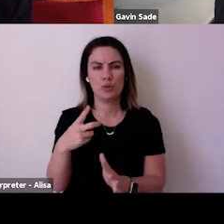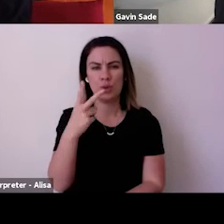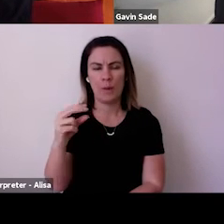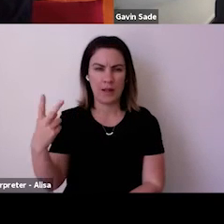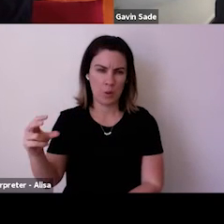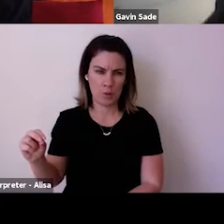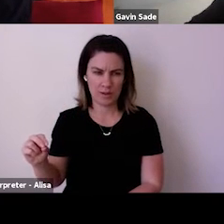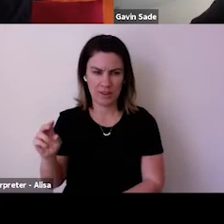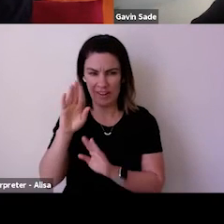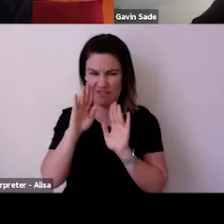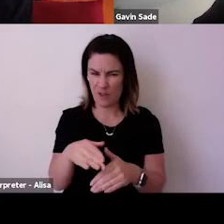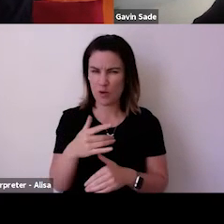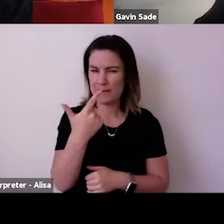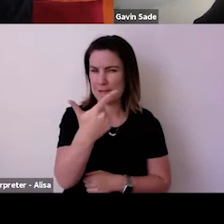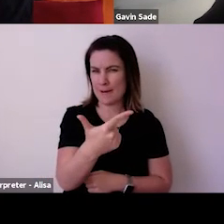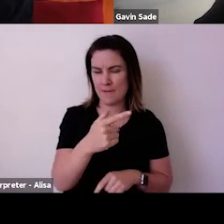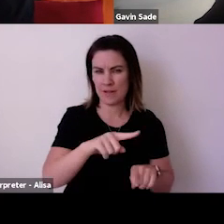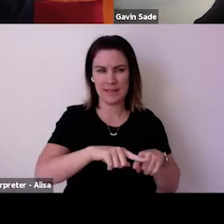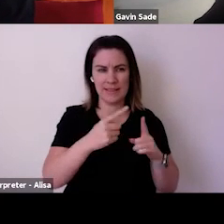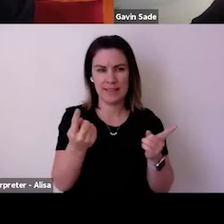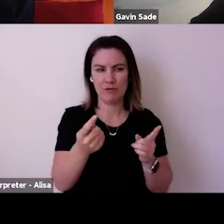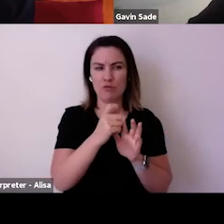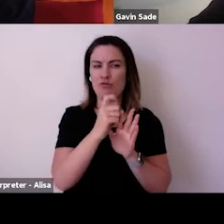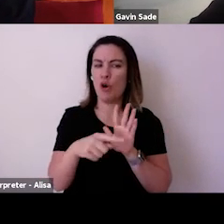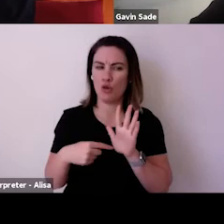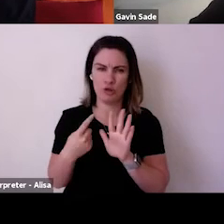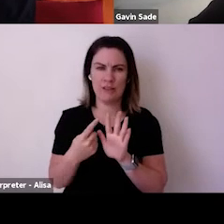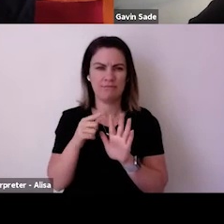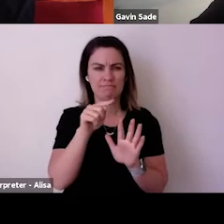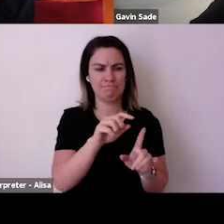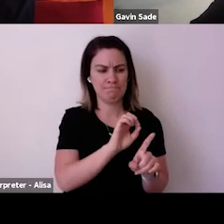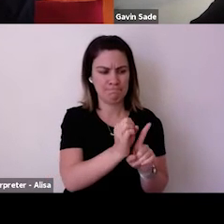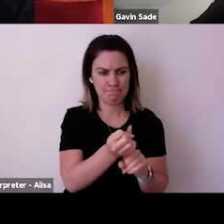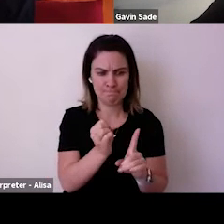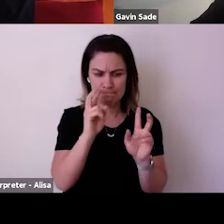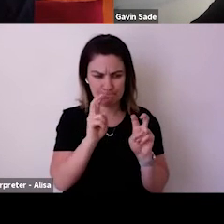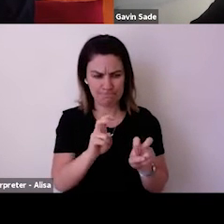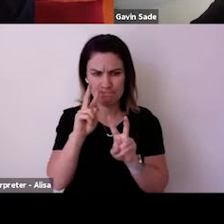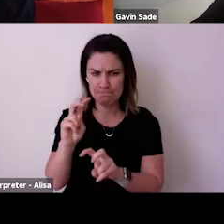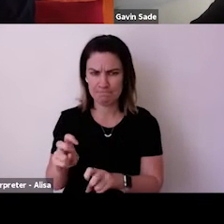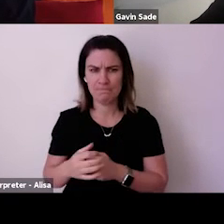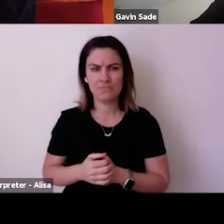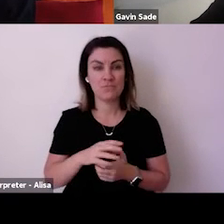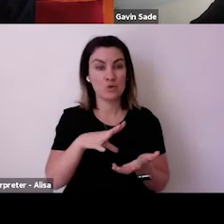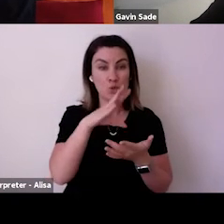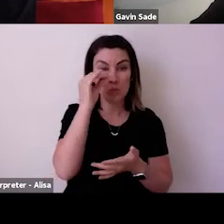practice projects as case studies. Data was collected from student assessments and surveys and 320